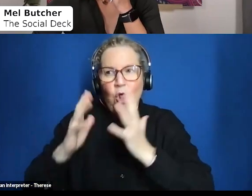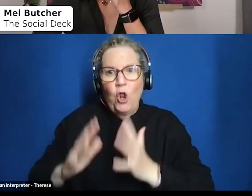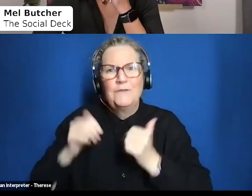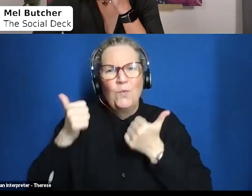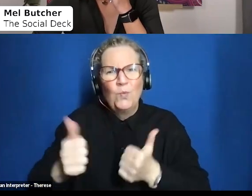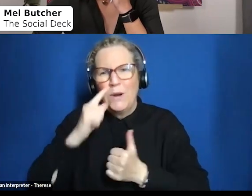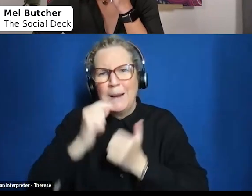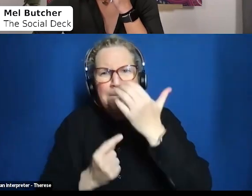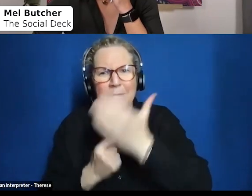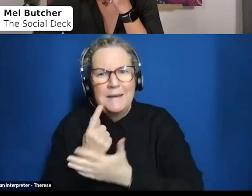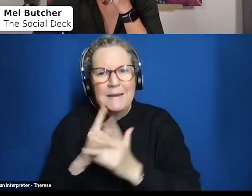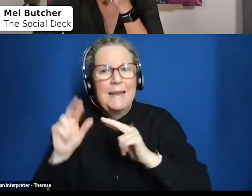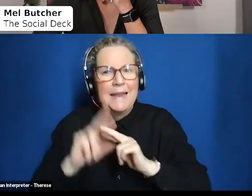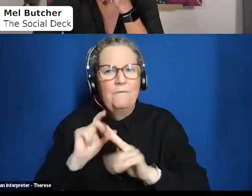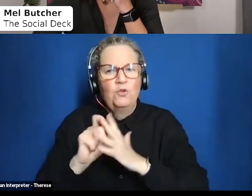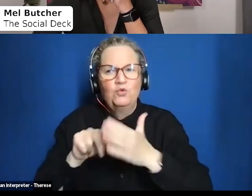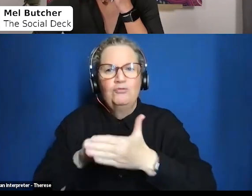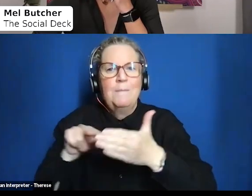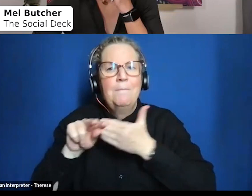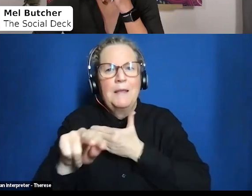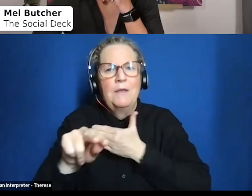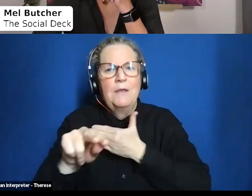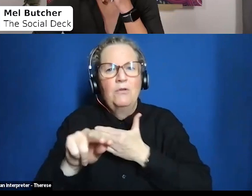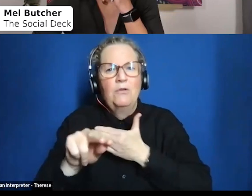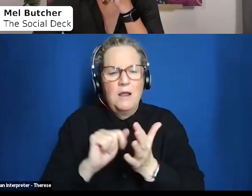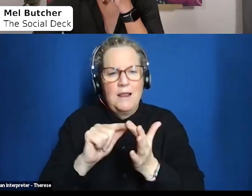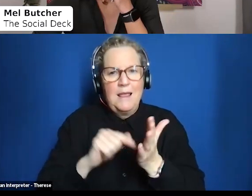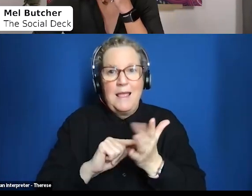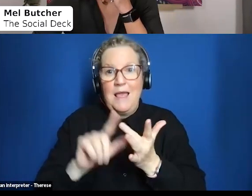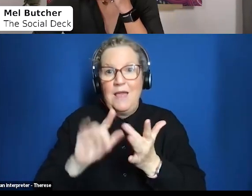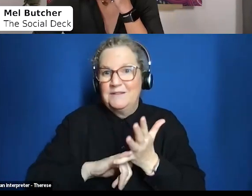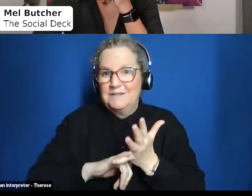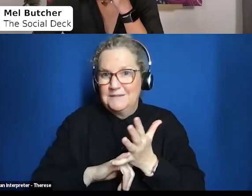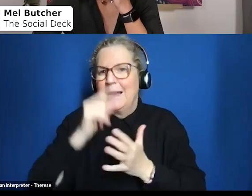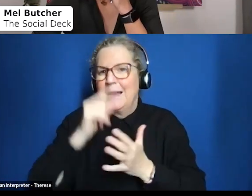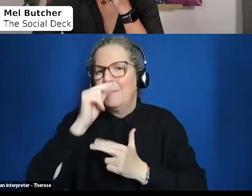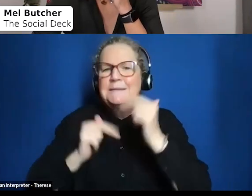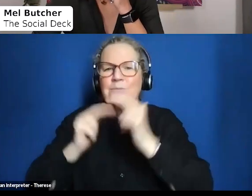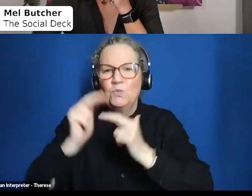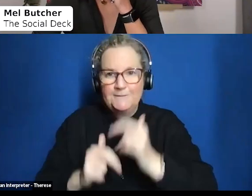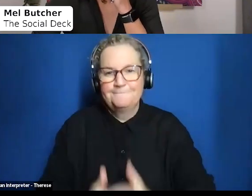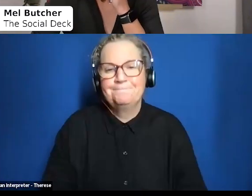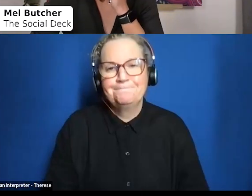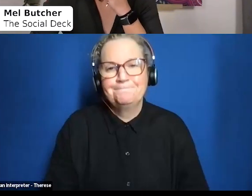if it's done in a transparent, ethical and capacity building manner. Thank you.